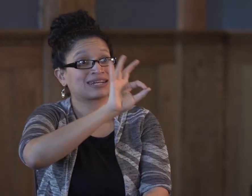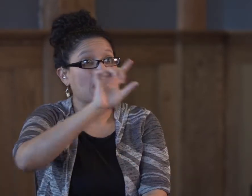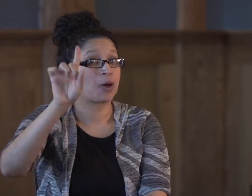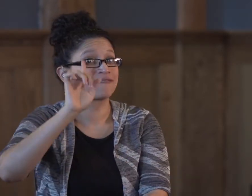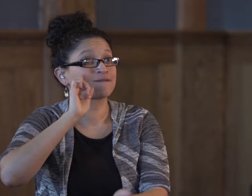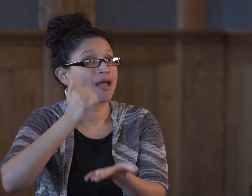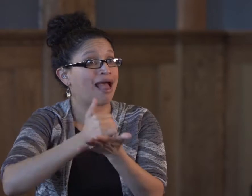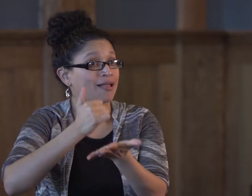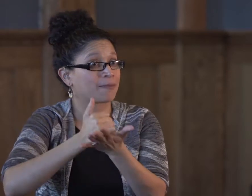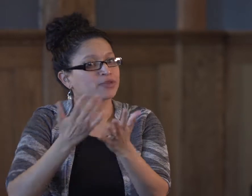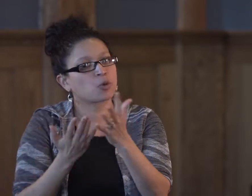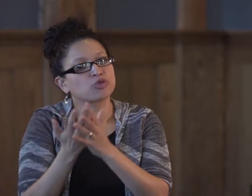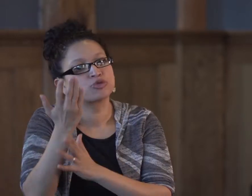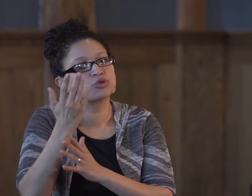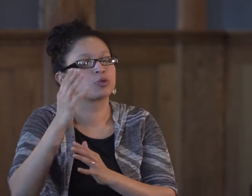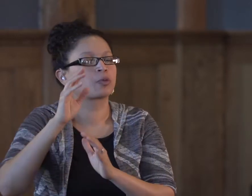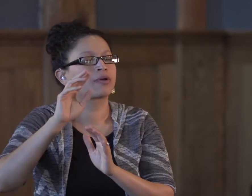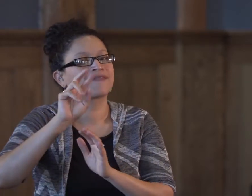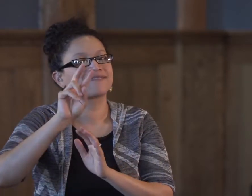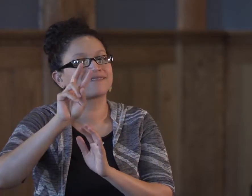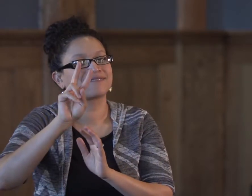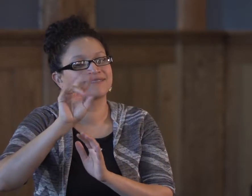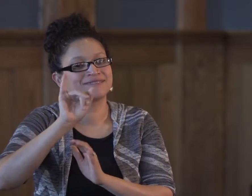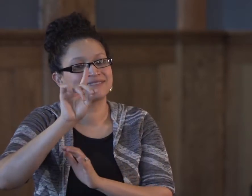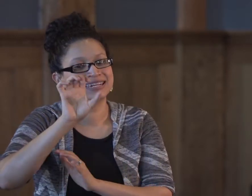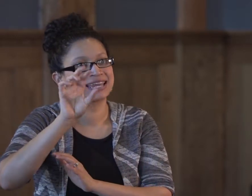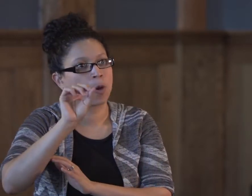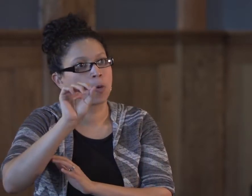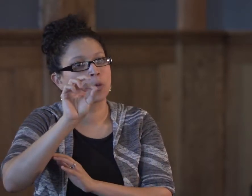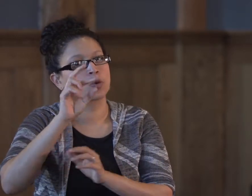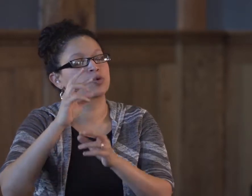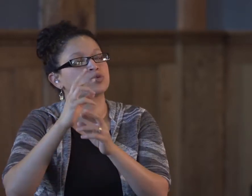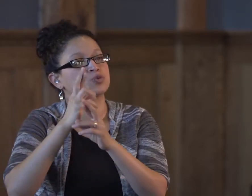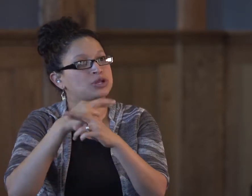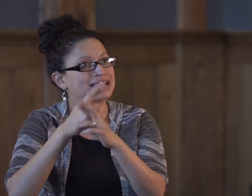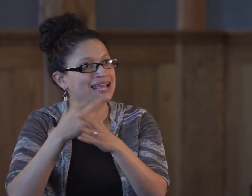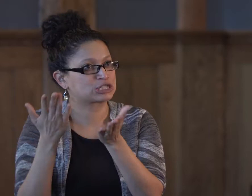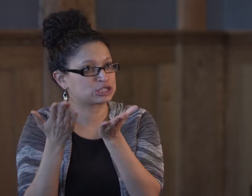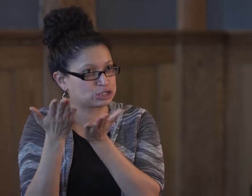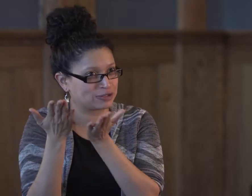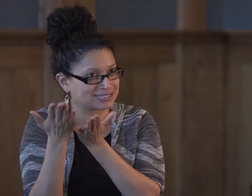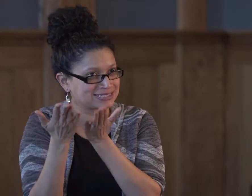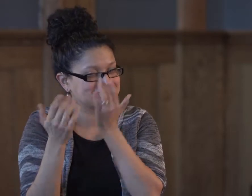Often times deaf victims call 9-1-1 and they will go through video relay service to place